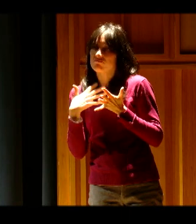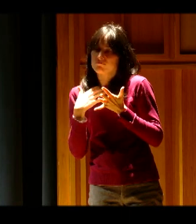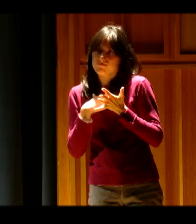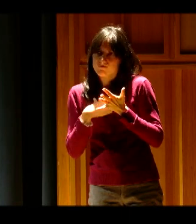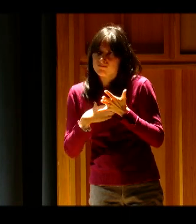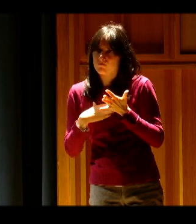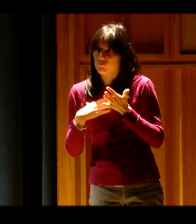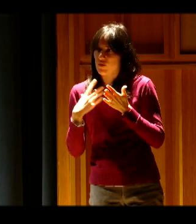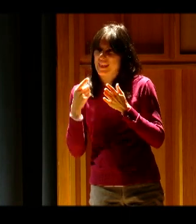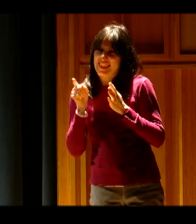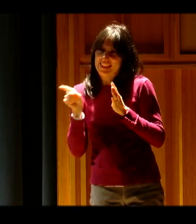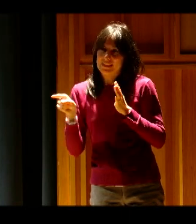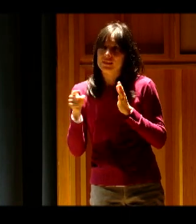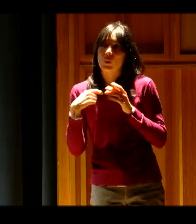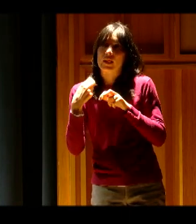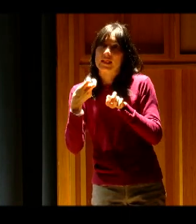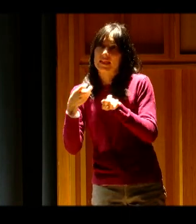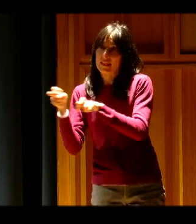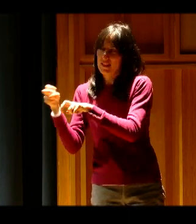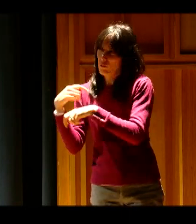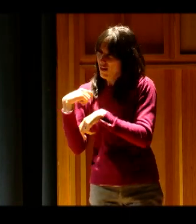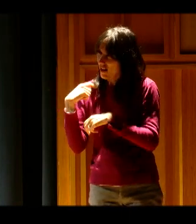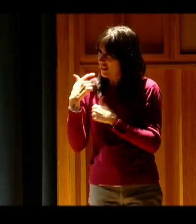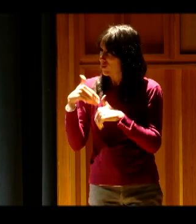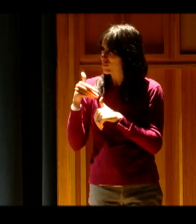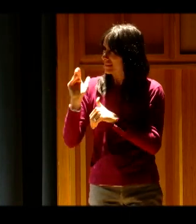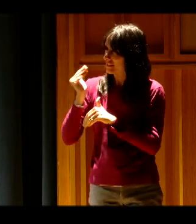And I said well let's do lunch and we did and we spoke,